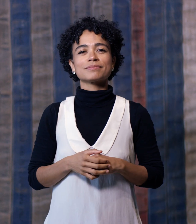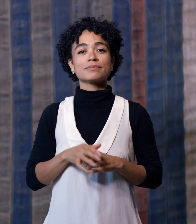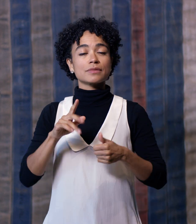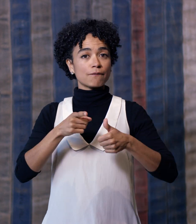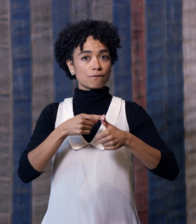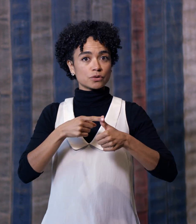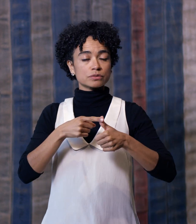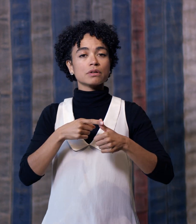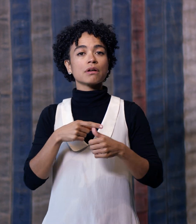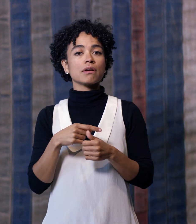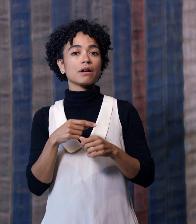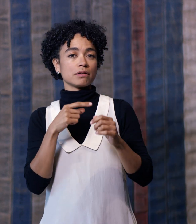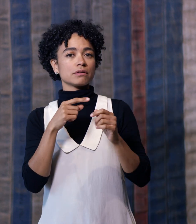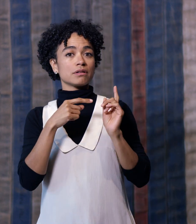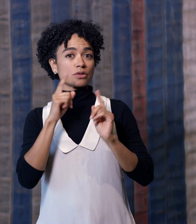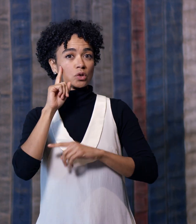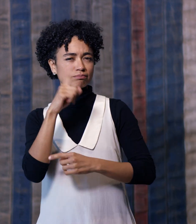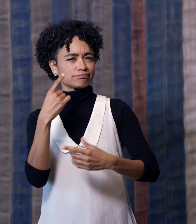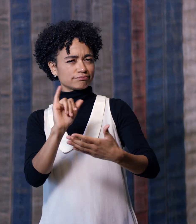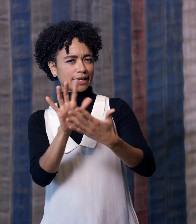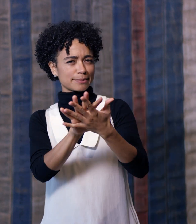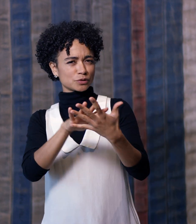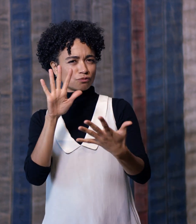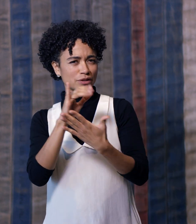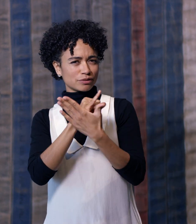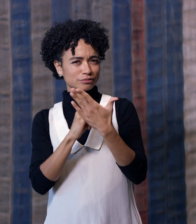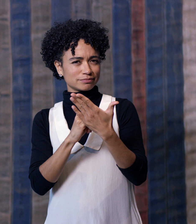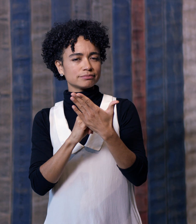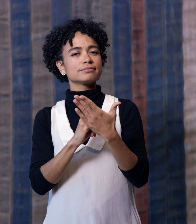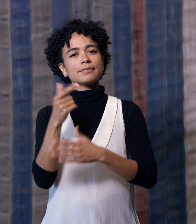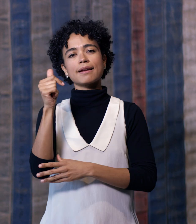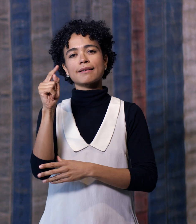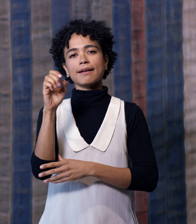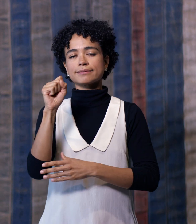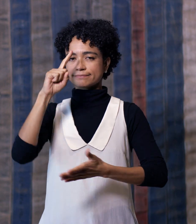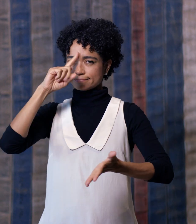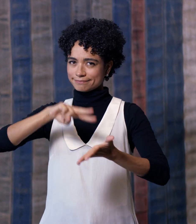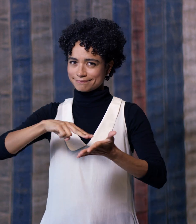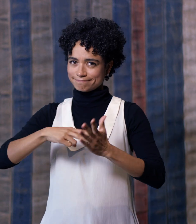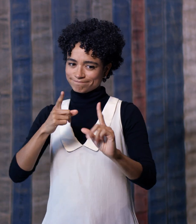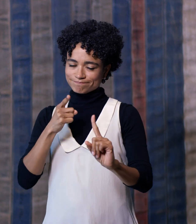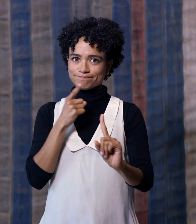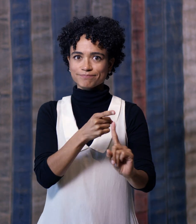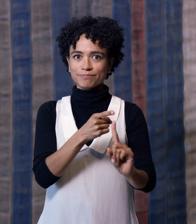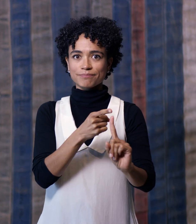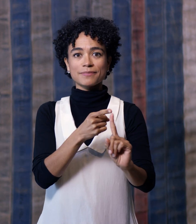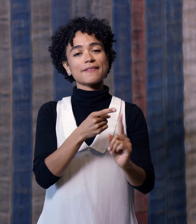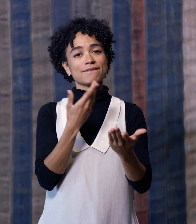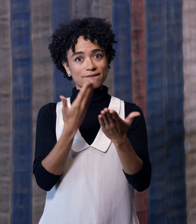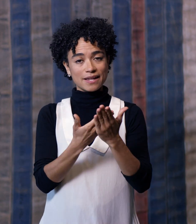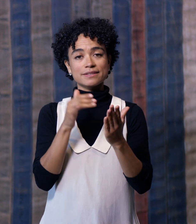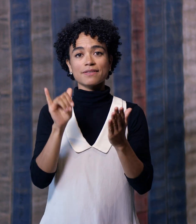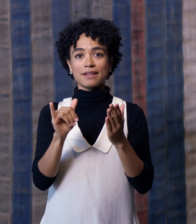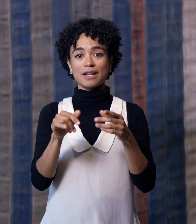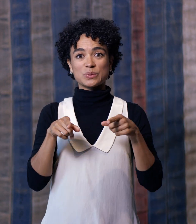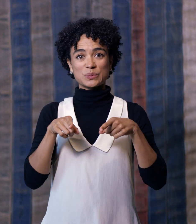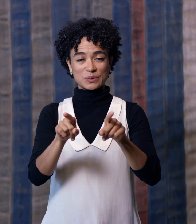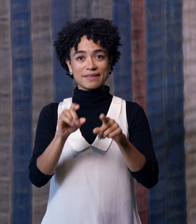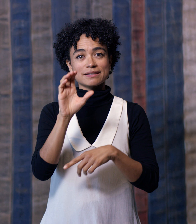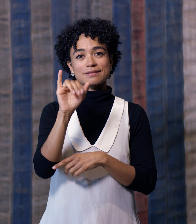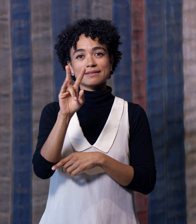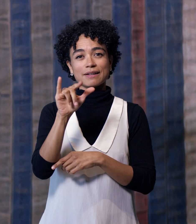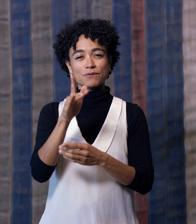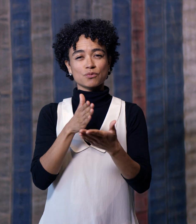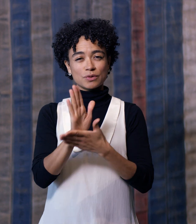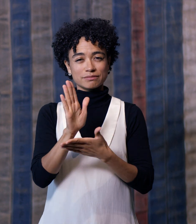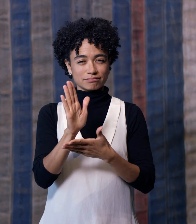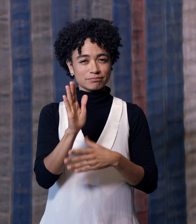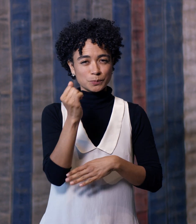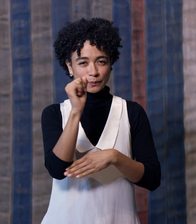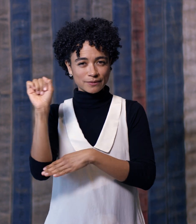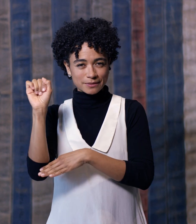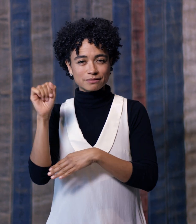Gates references that abstract art failed to engage with the civil rights movement.